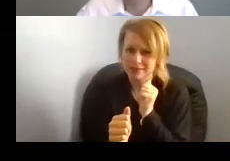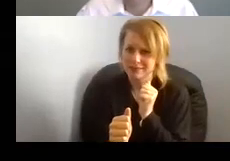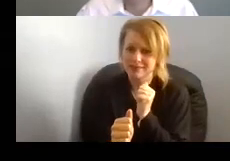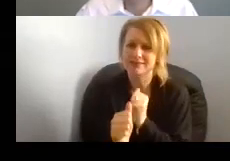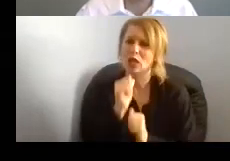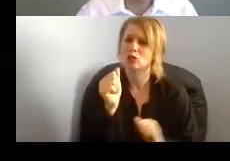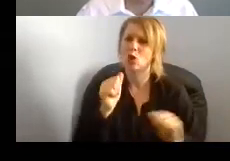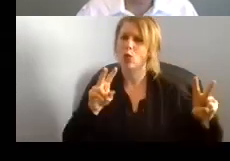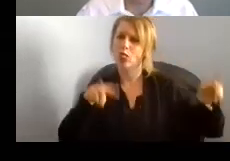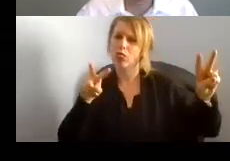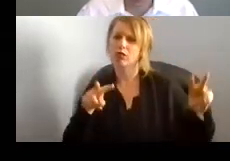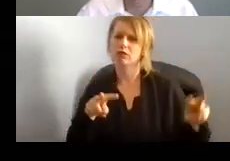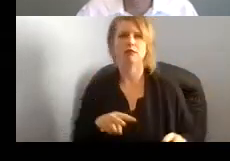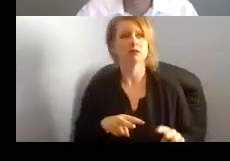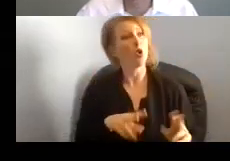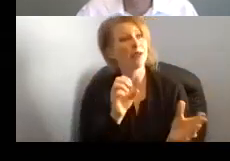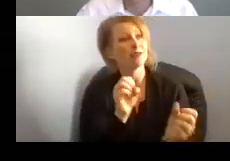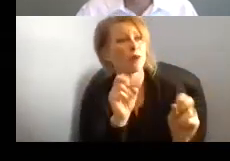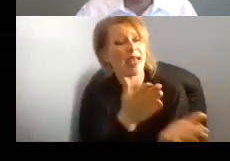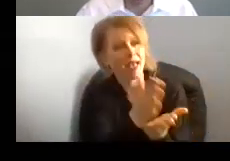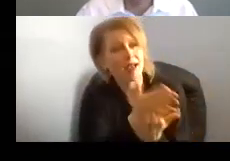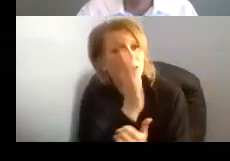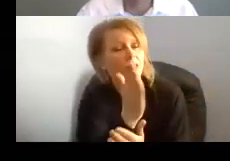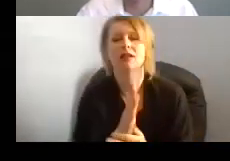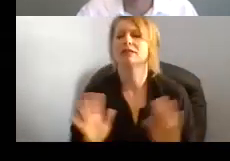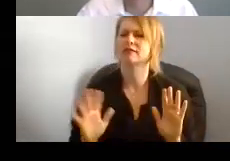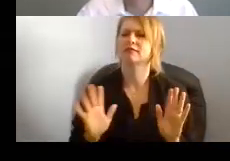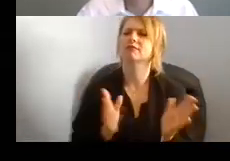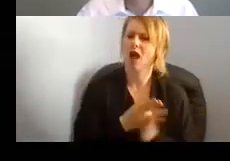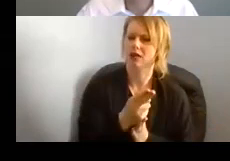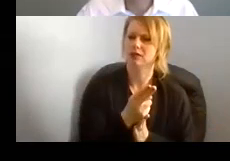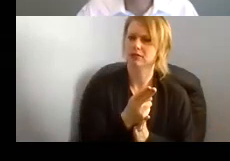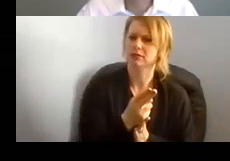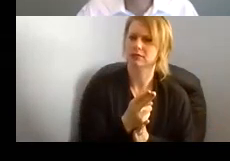say it’s really okay when it’s not. So be honest about that.